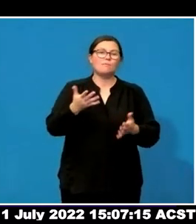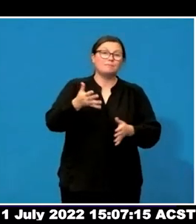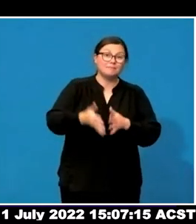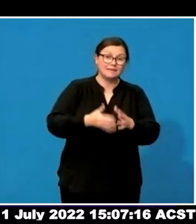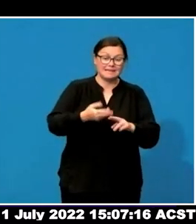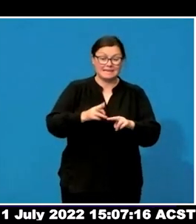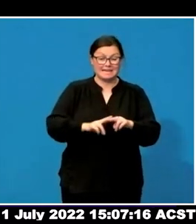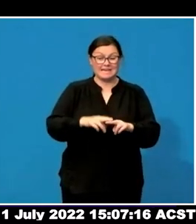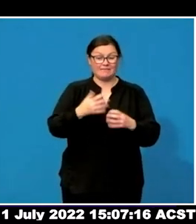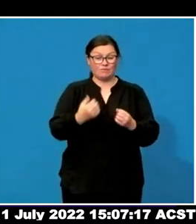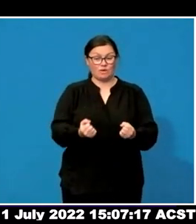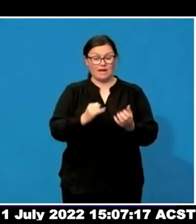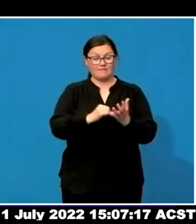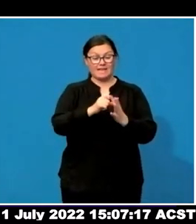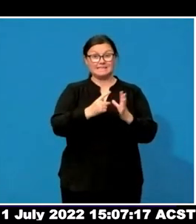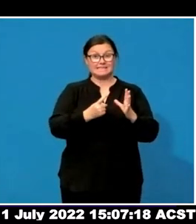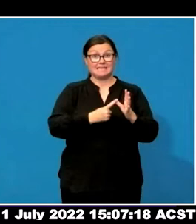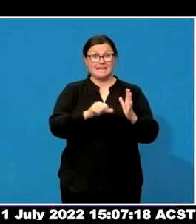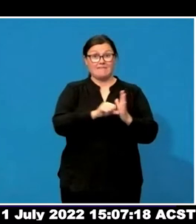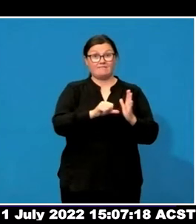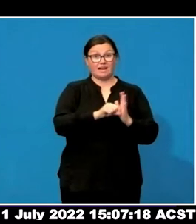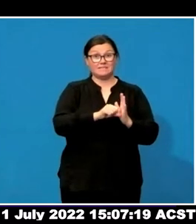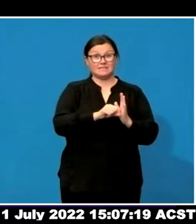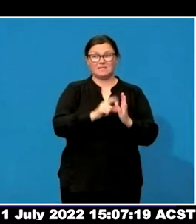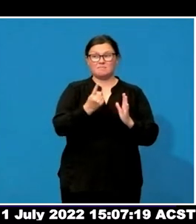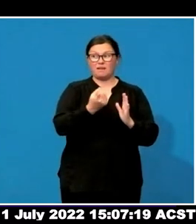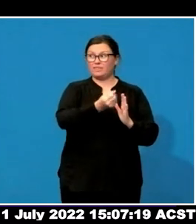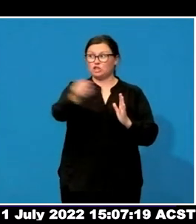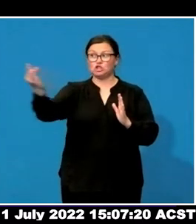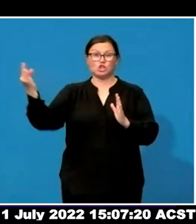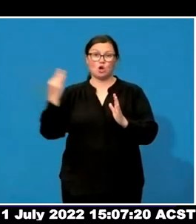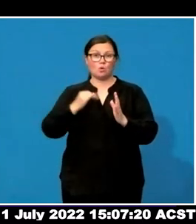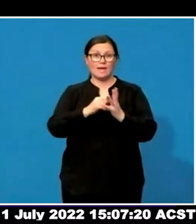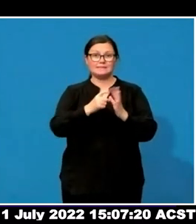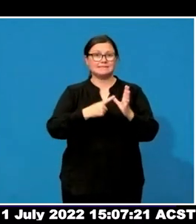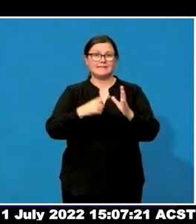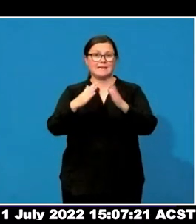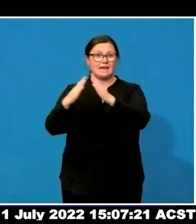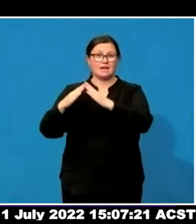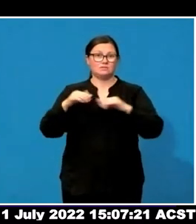is no stock, that he could move into an SDA premise. Right.